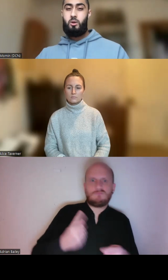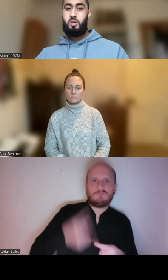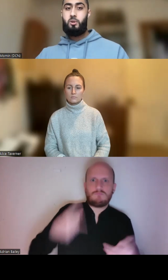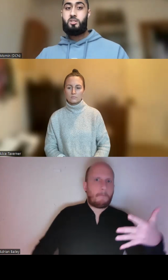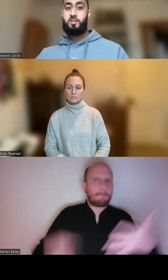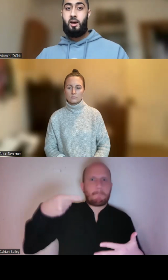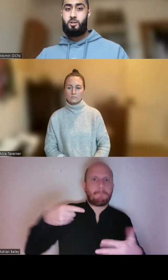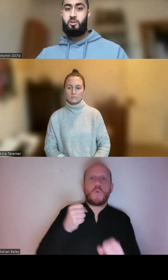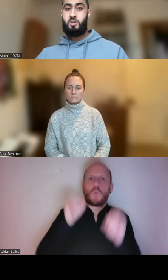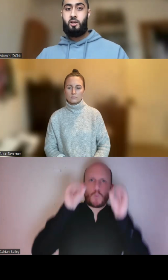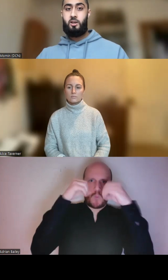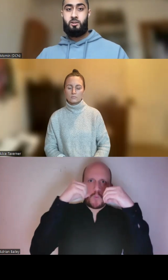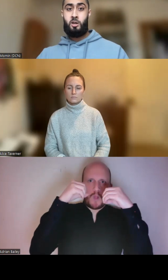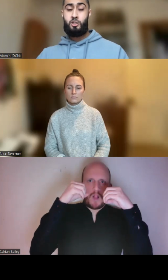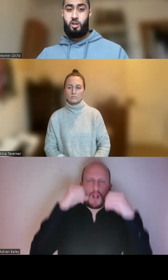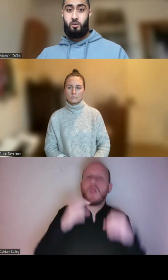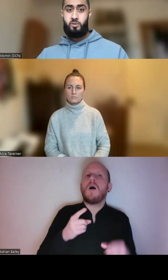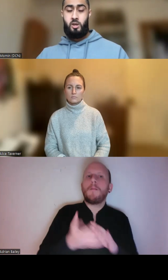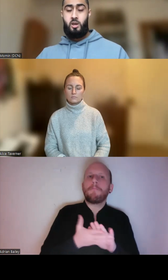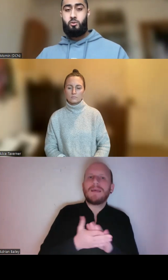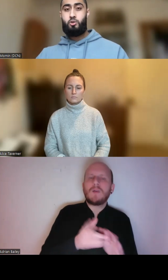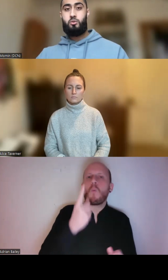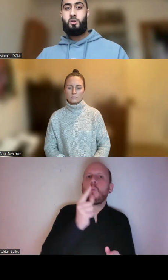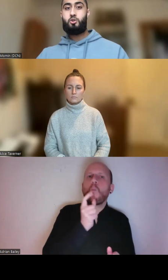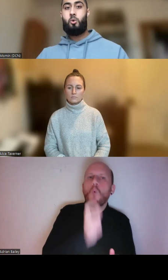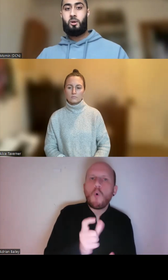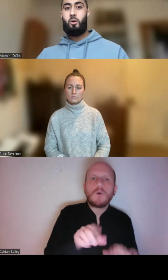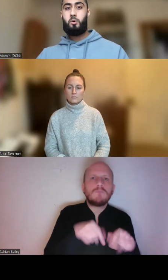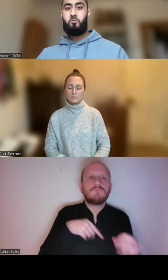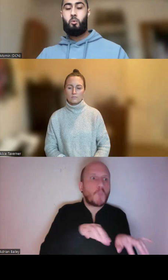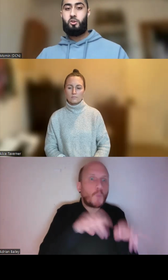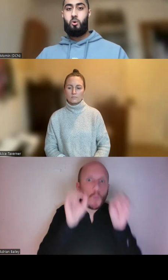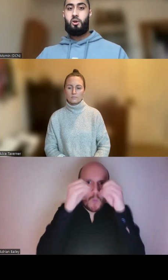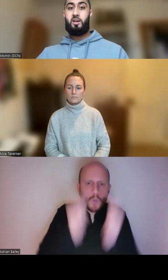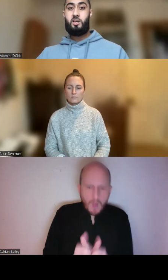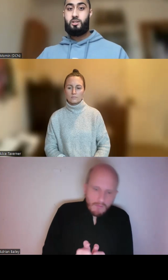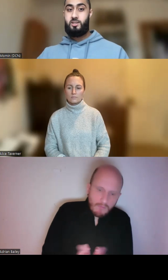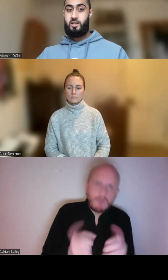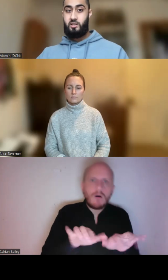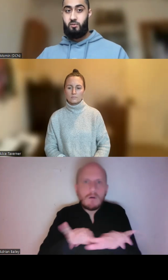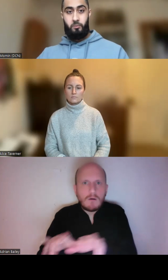When people search for certain search terms, you should be showing up for what your organization stands for.